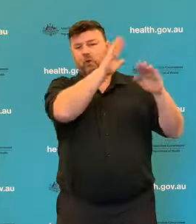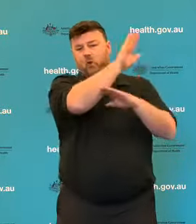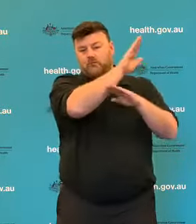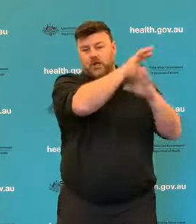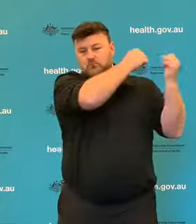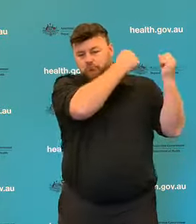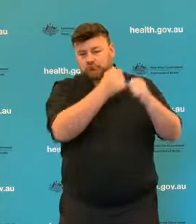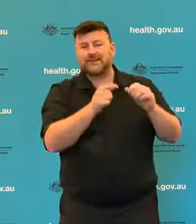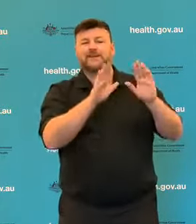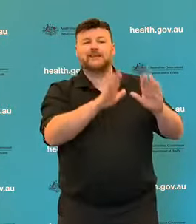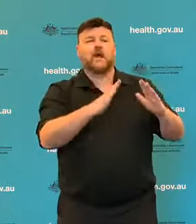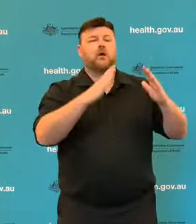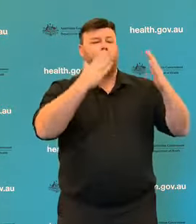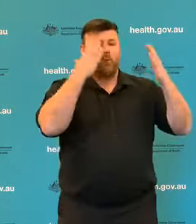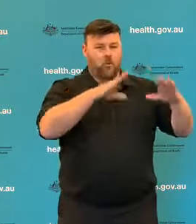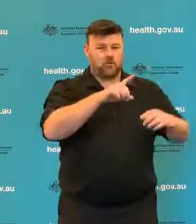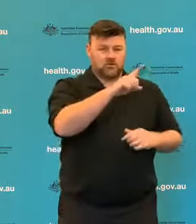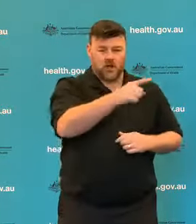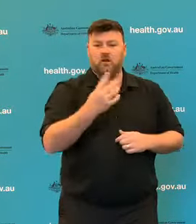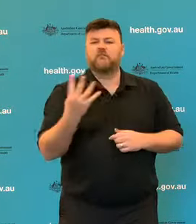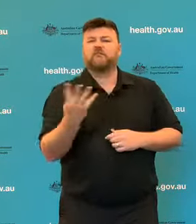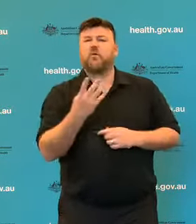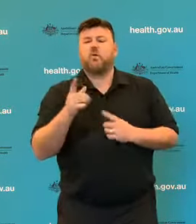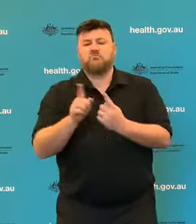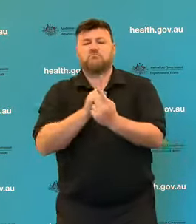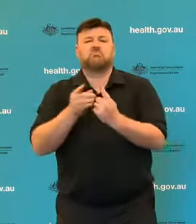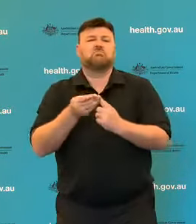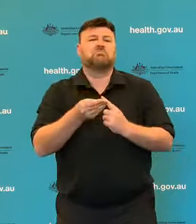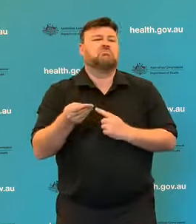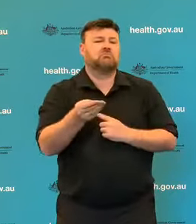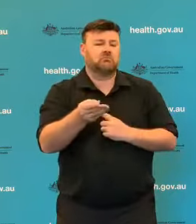the four other cases are all locally acquired and they're all contacts of